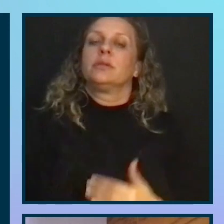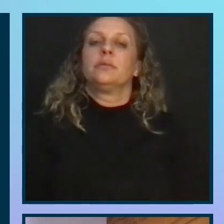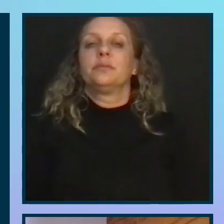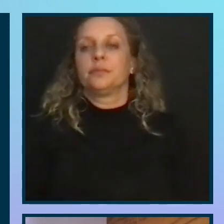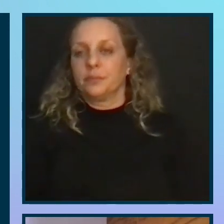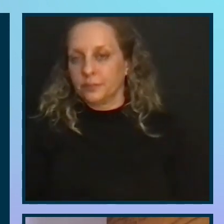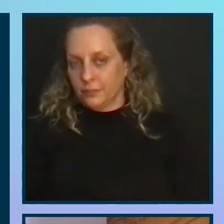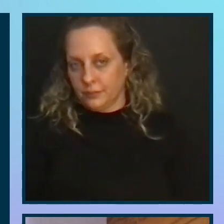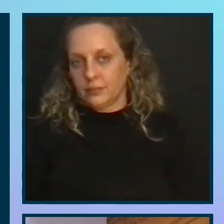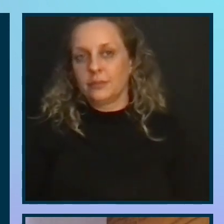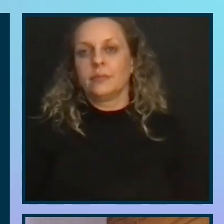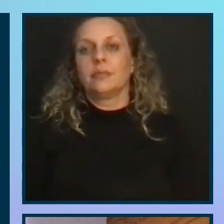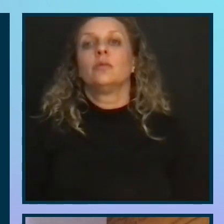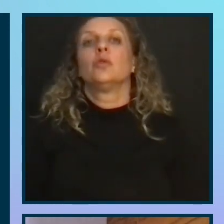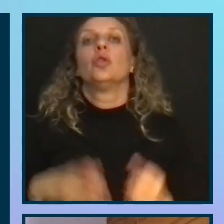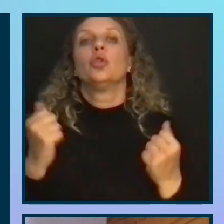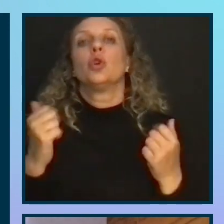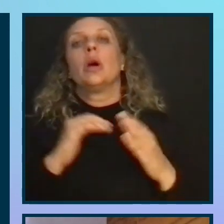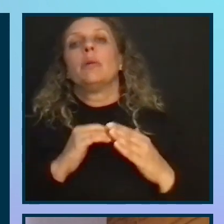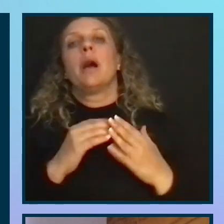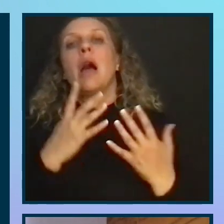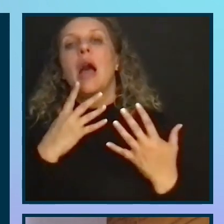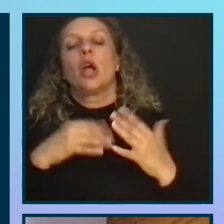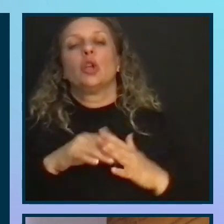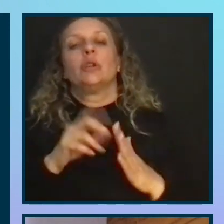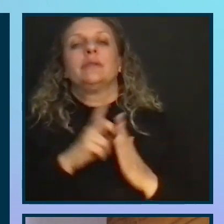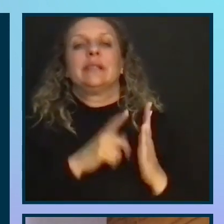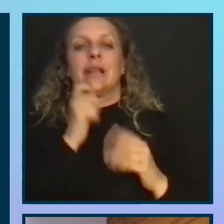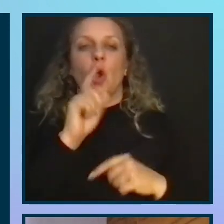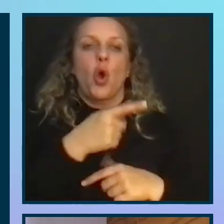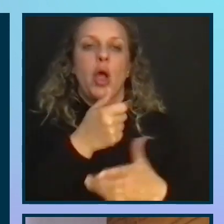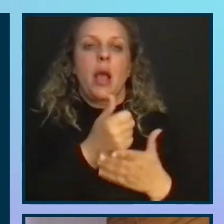Next, so accessible and inclusive design. It doesn't only help people with disability,